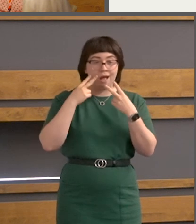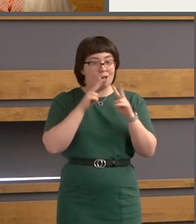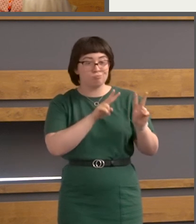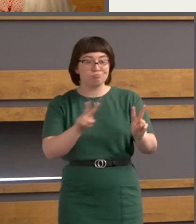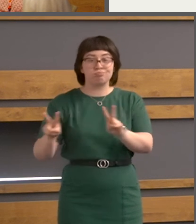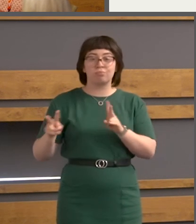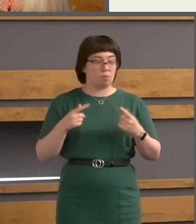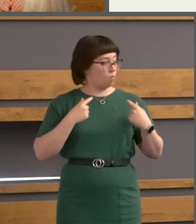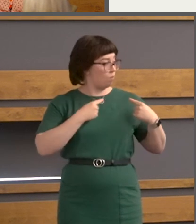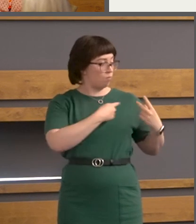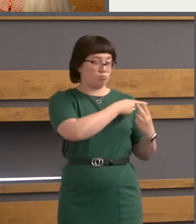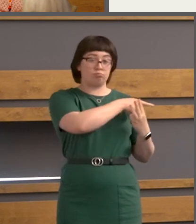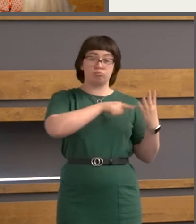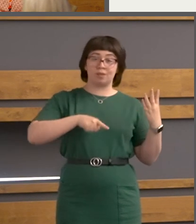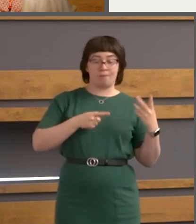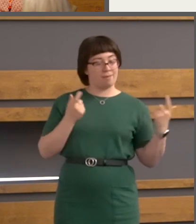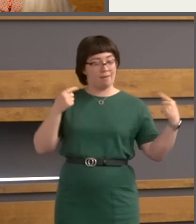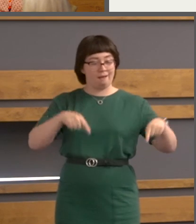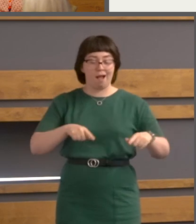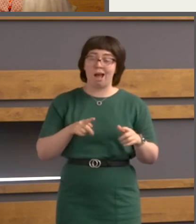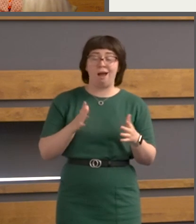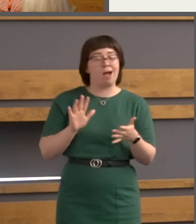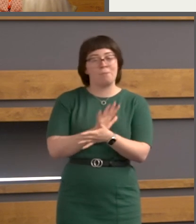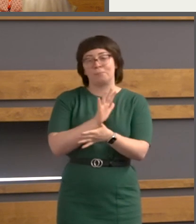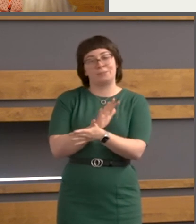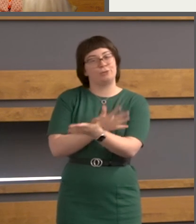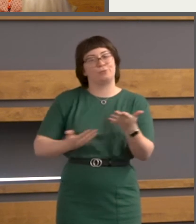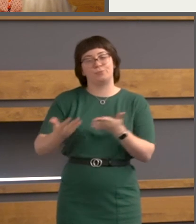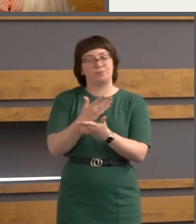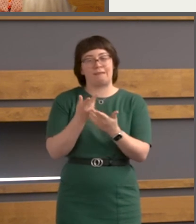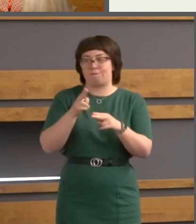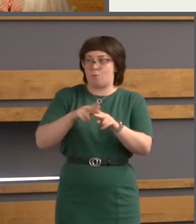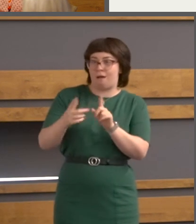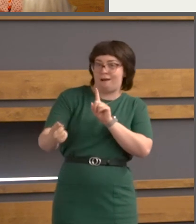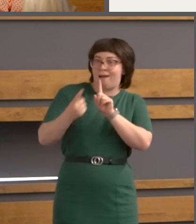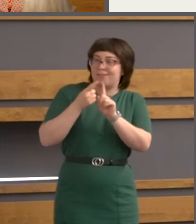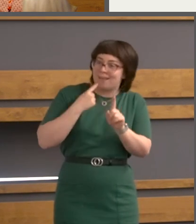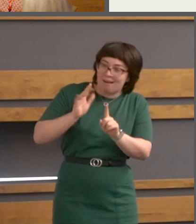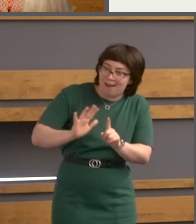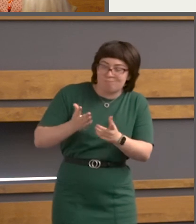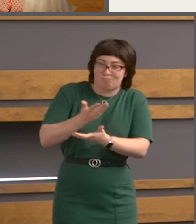And we'll be there very happy to chat to anybody who wants to come and say hello.